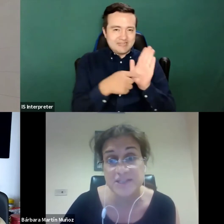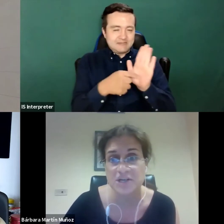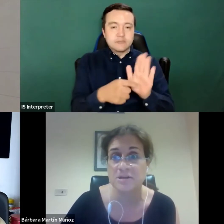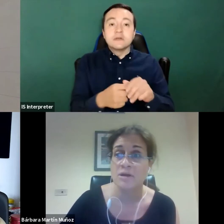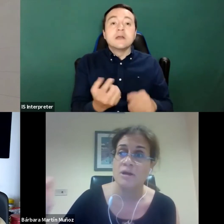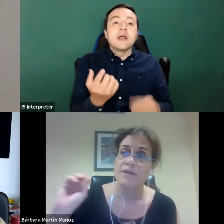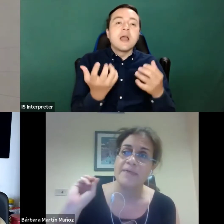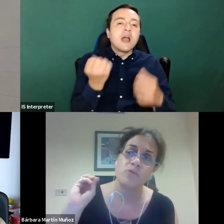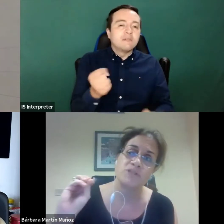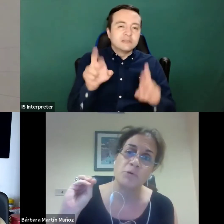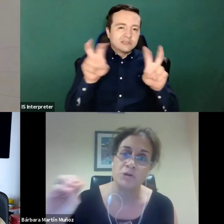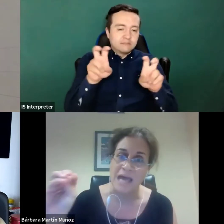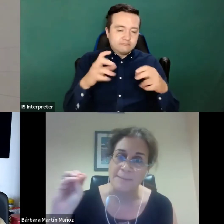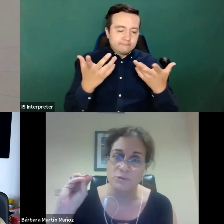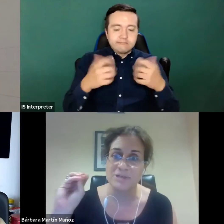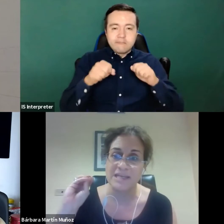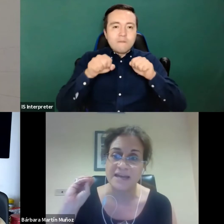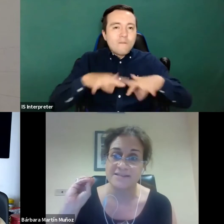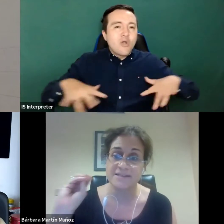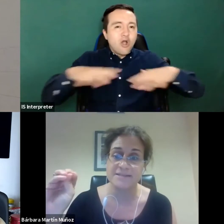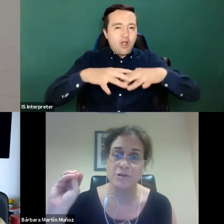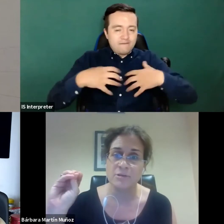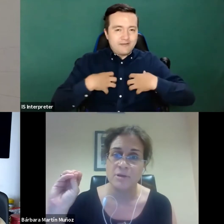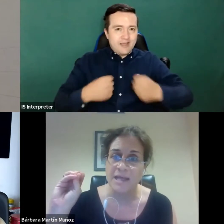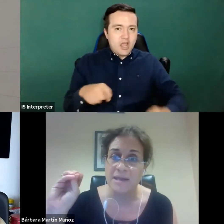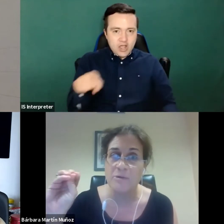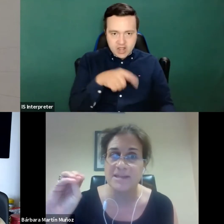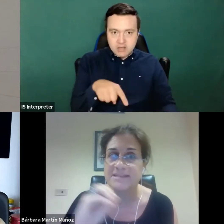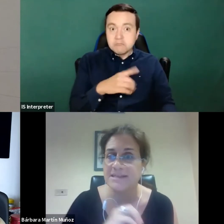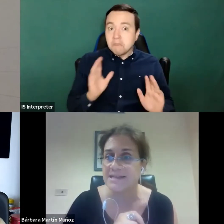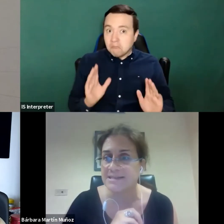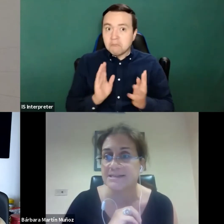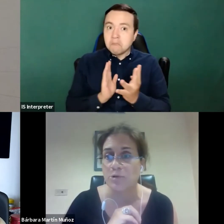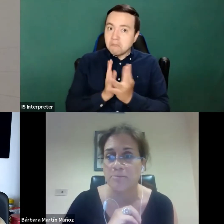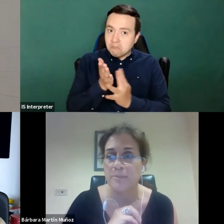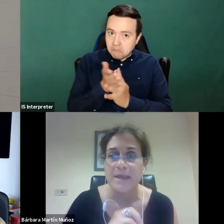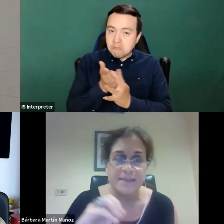That turn that was born absolutely unaccessible and nowadays is accessible.